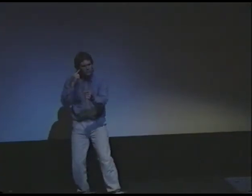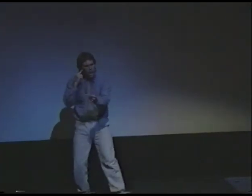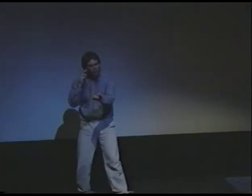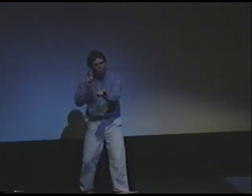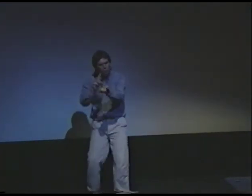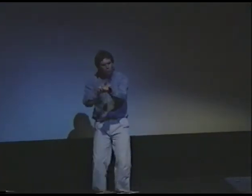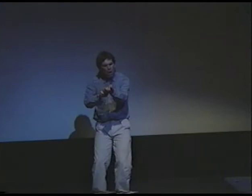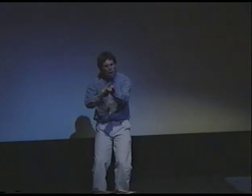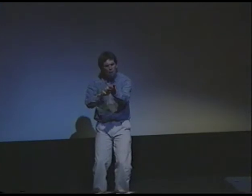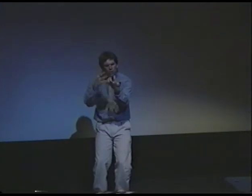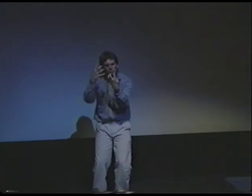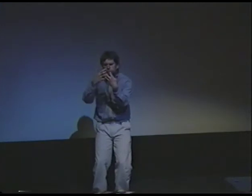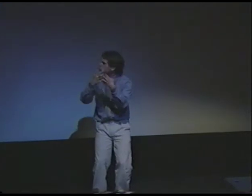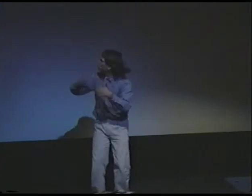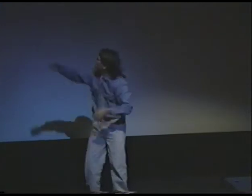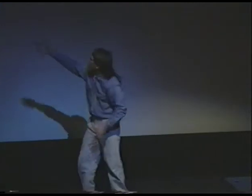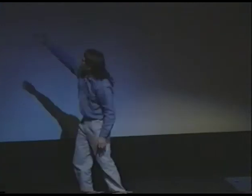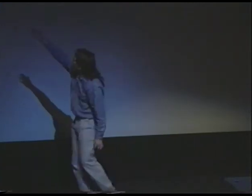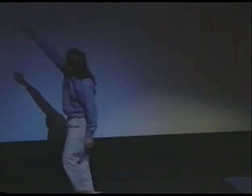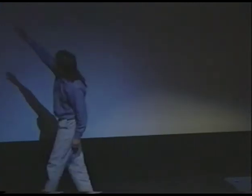Plus, the rest of it has to do with rhythm and beauty